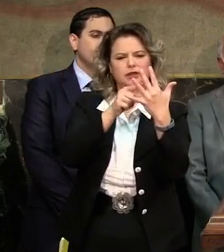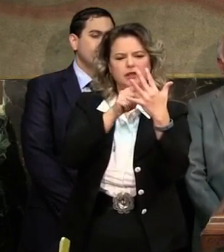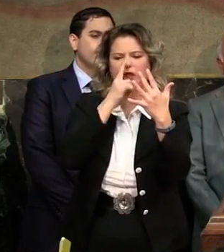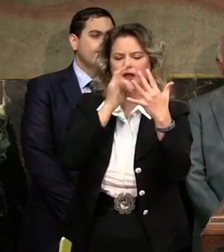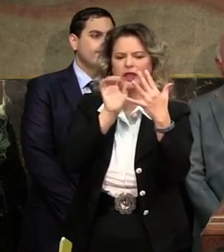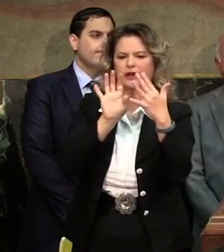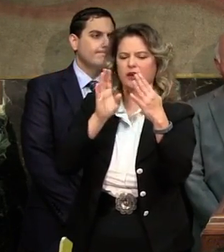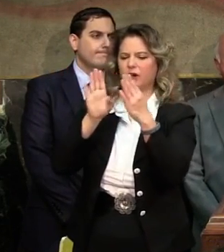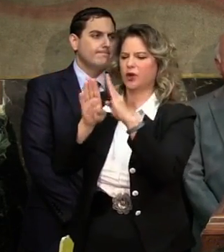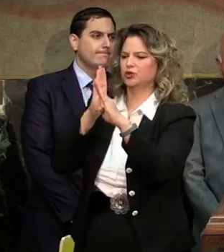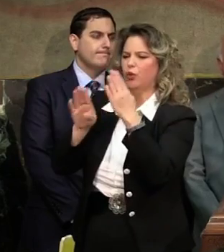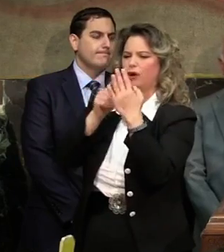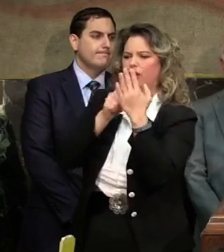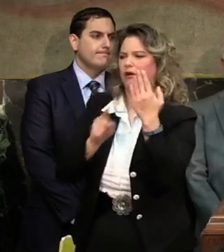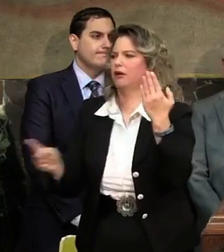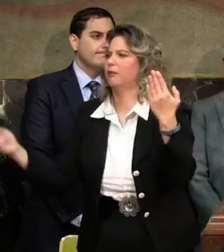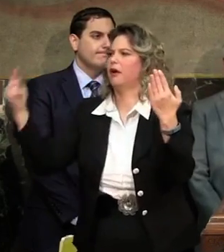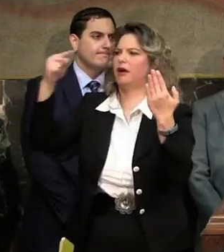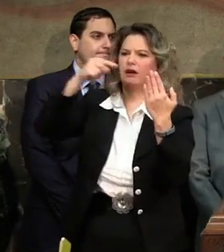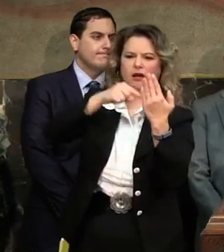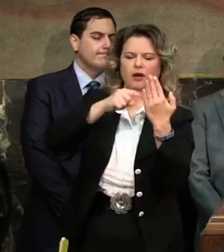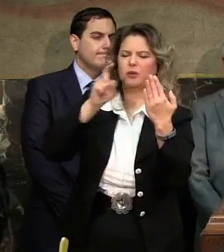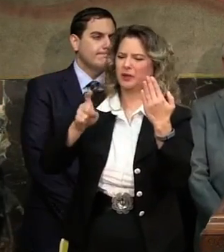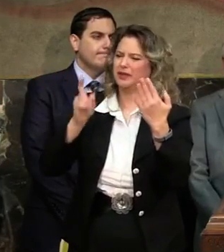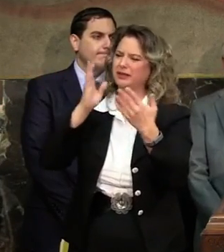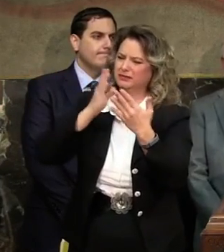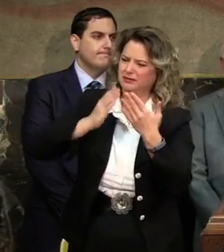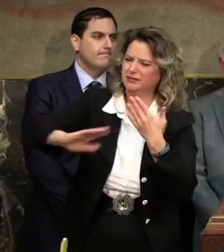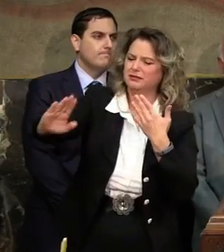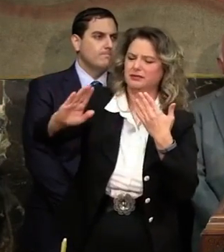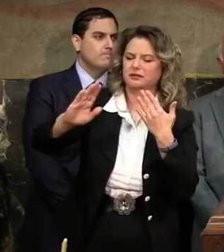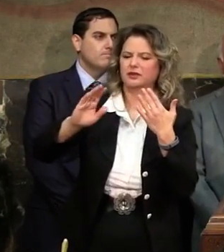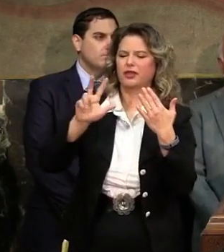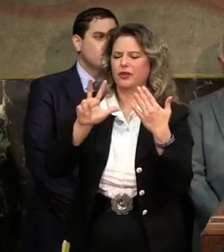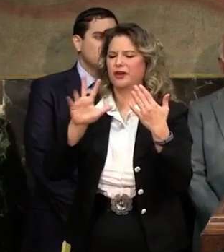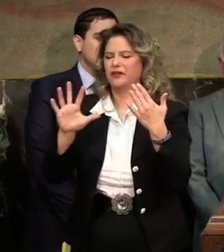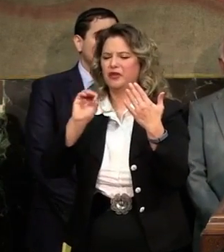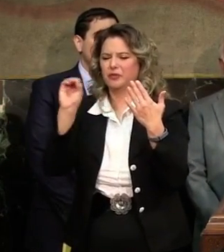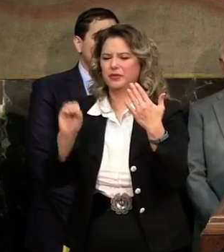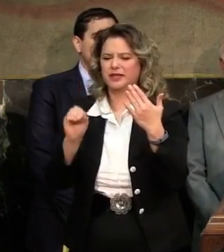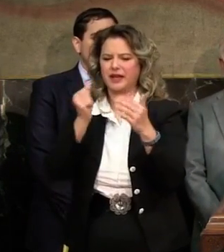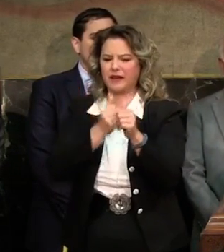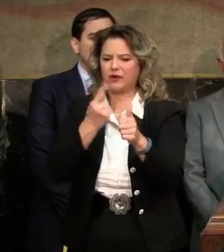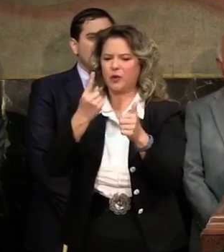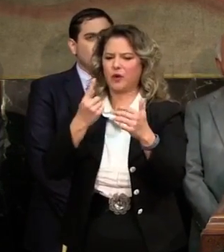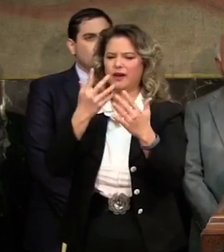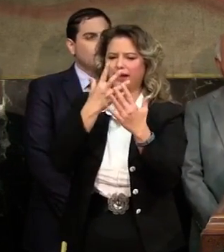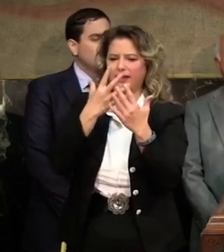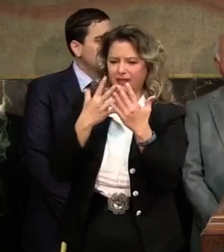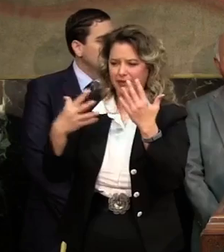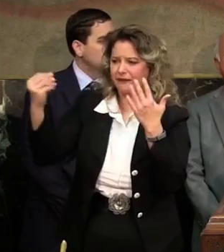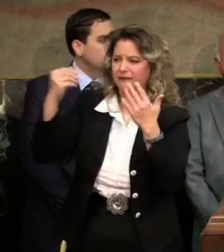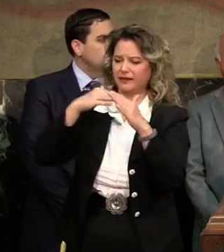plagues thirty five percent of every released inmate in the state of Louisiana who returned not only to crime